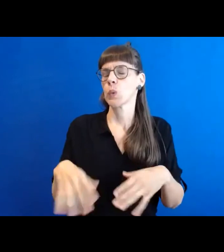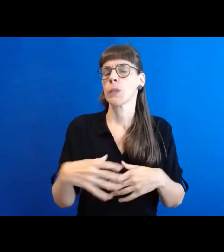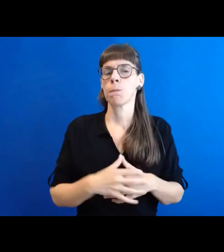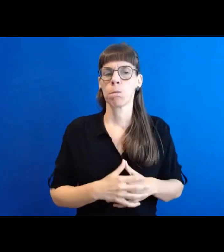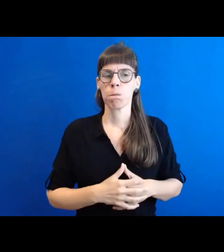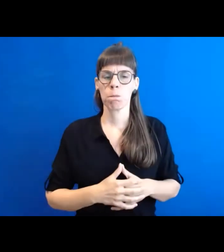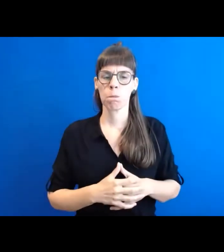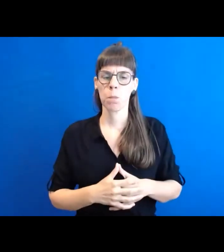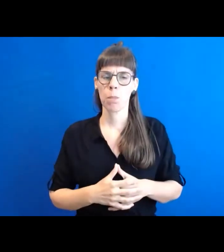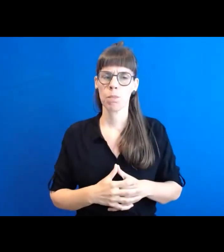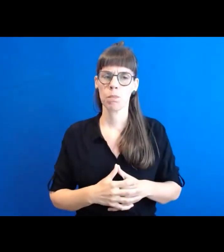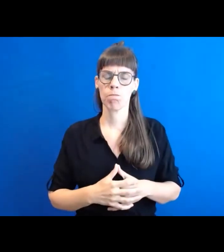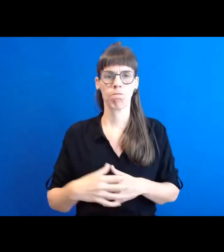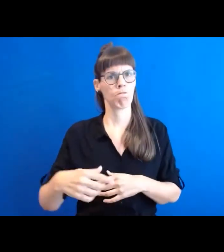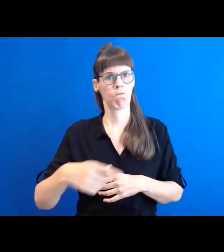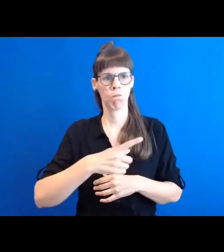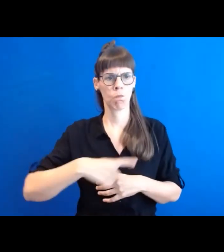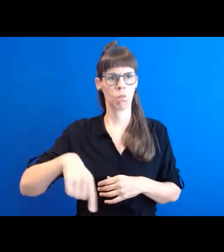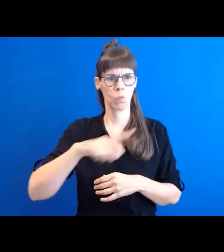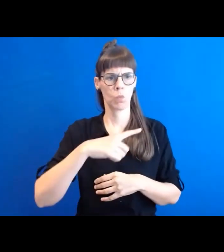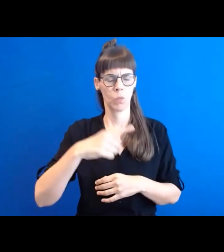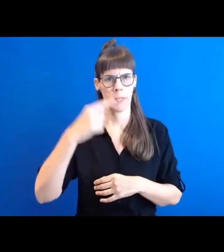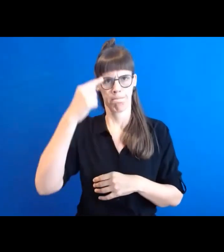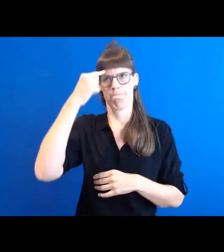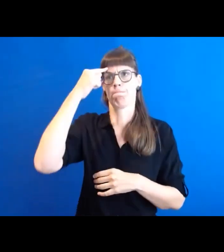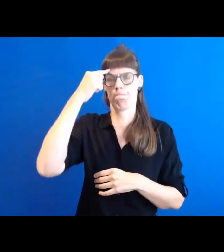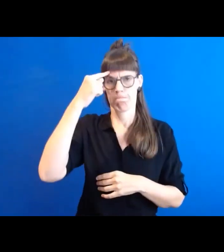being a crisis within a crisis and how it can impact persons with